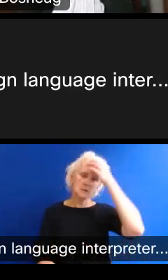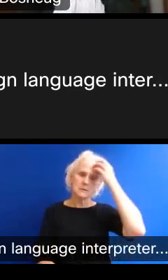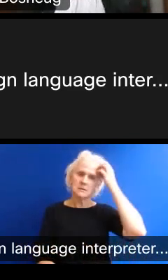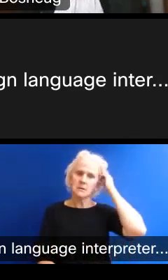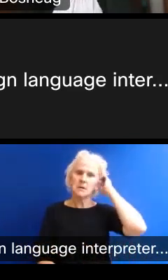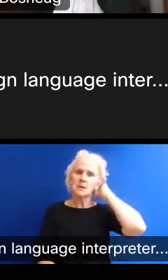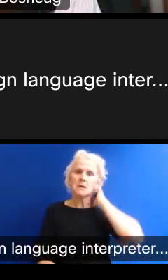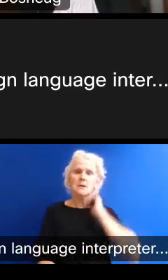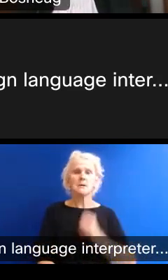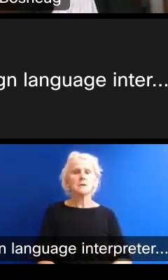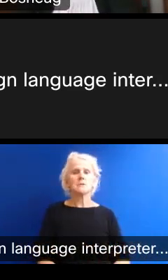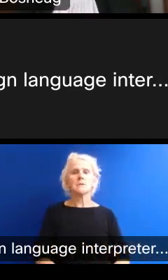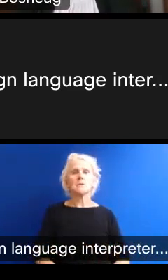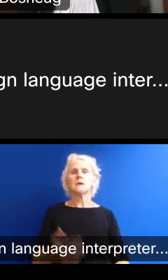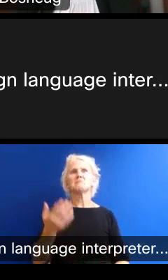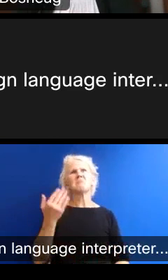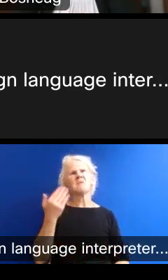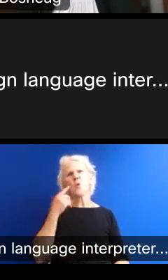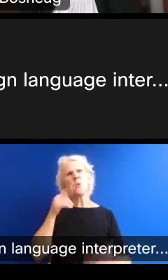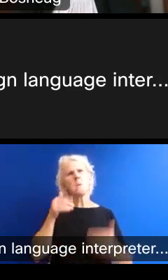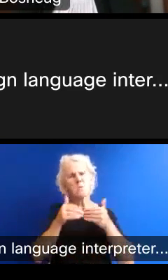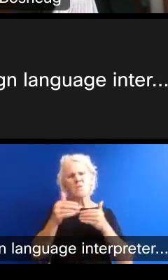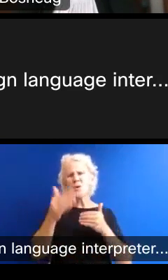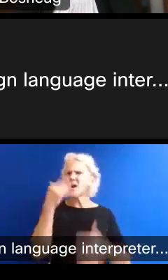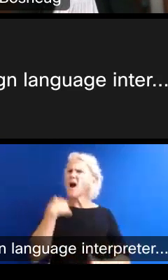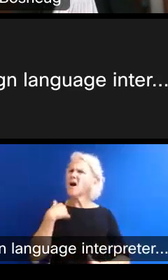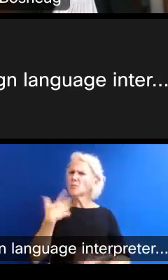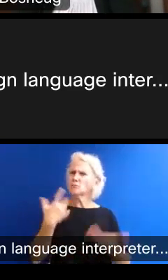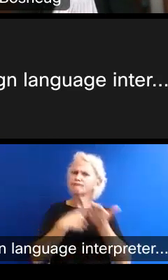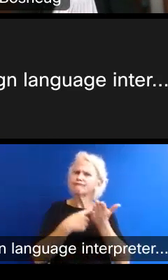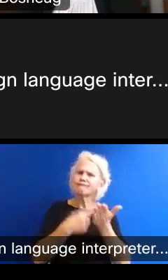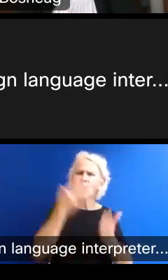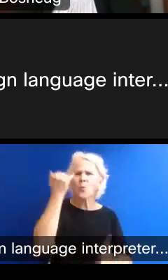So, before we move on I do want to talk a little bit about why are we focusing on what we are in